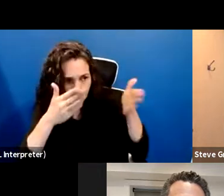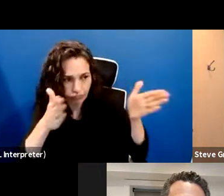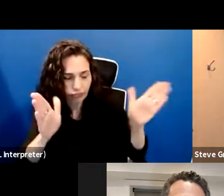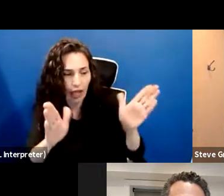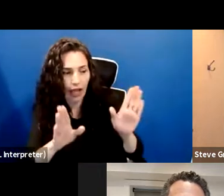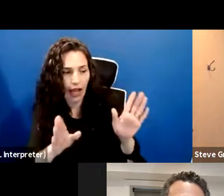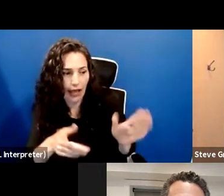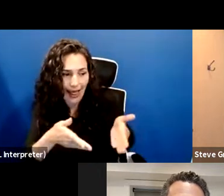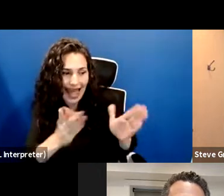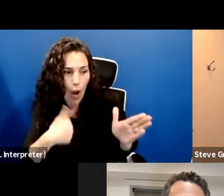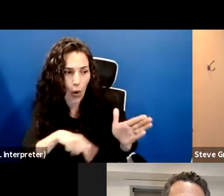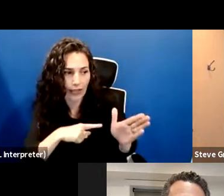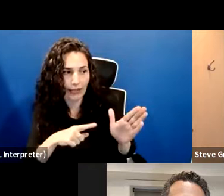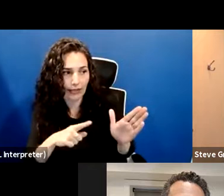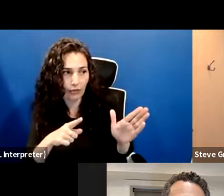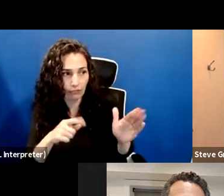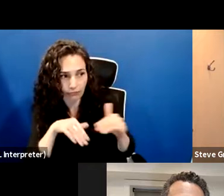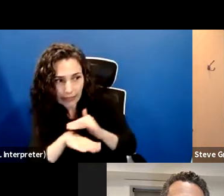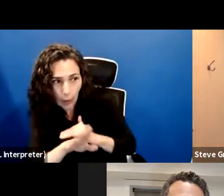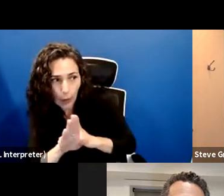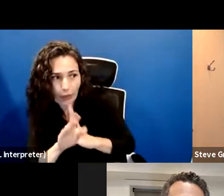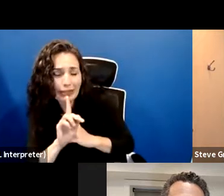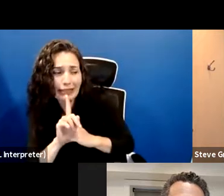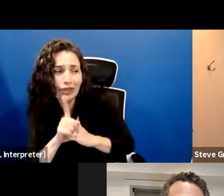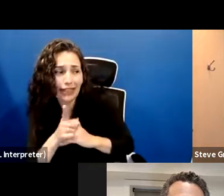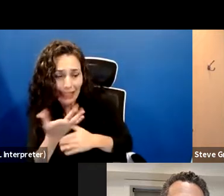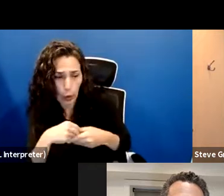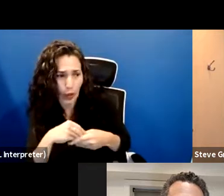to be part of these super intimate moment inside rooms,